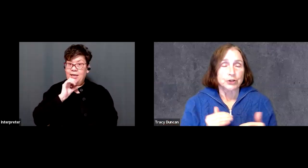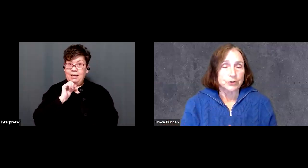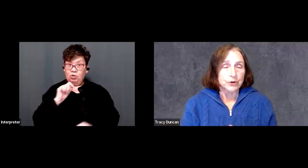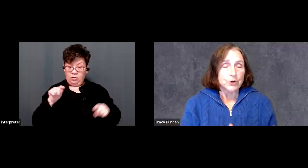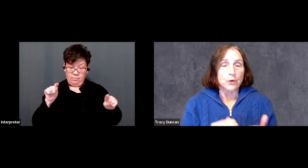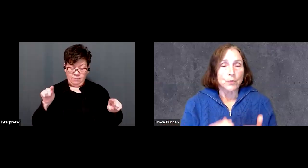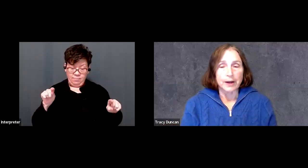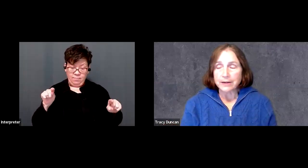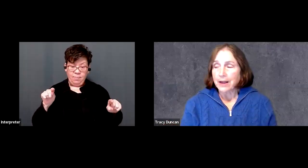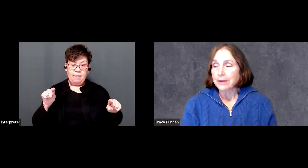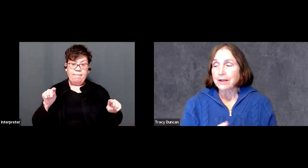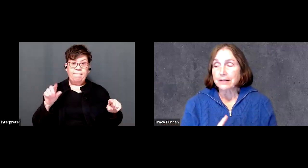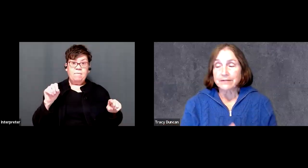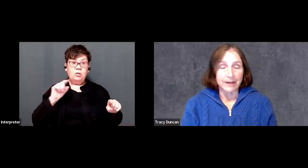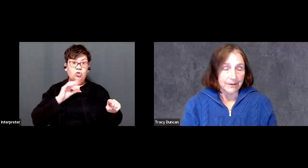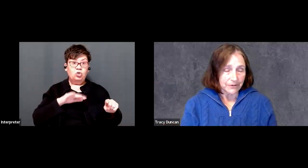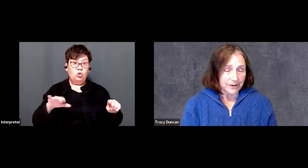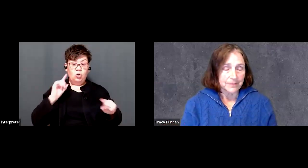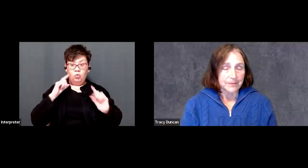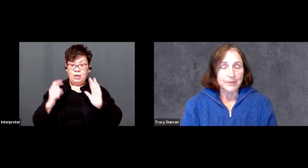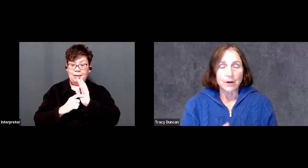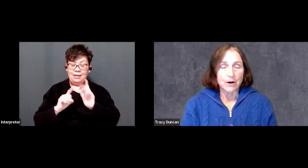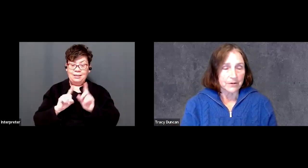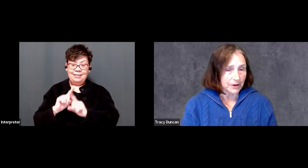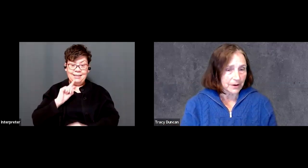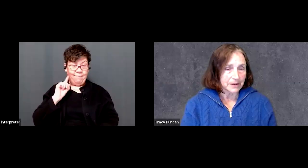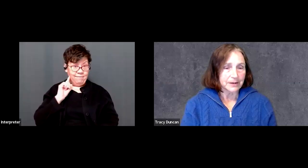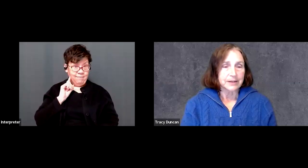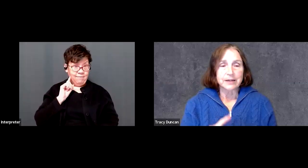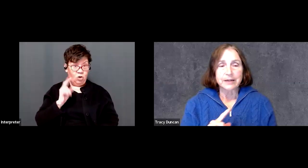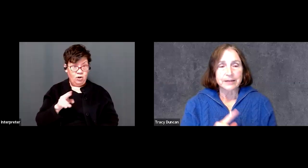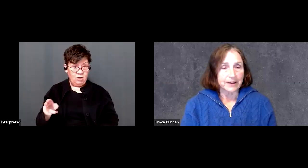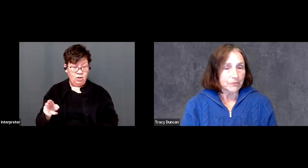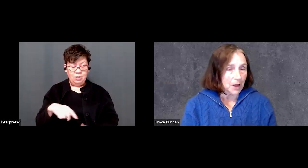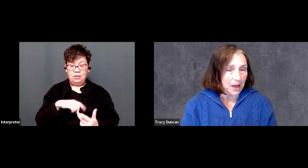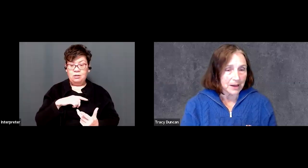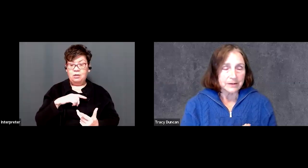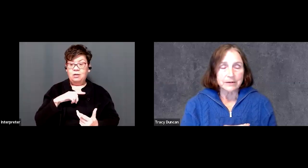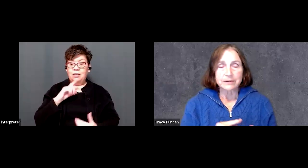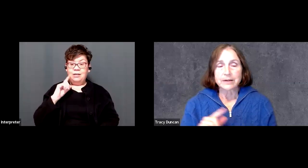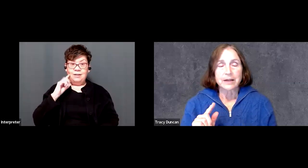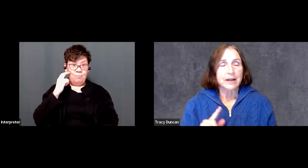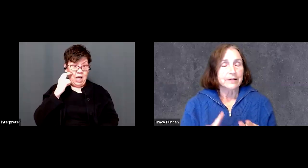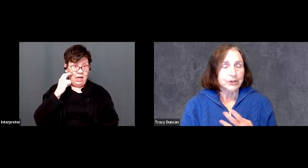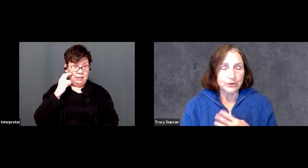in children who are recognized as Deaf, hard of hearing, DeafBlind,